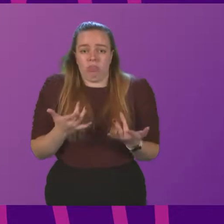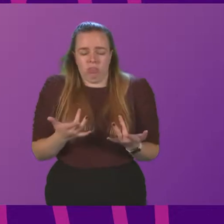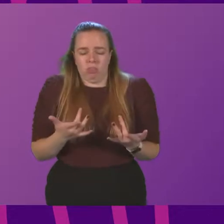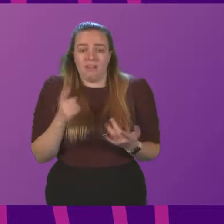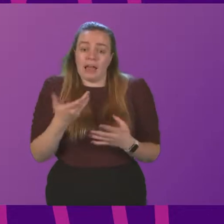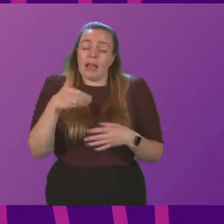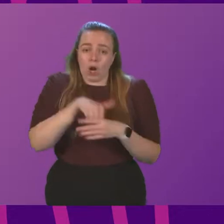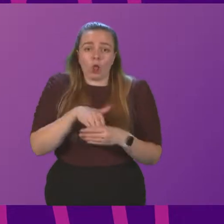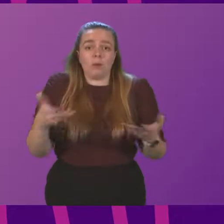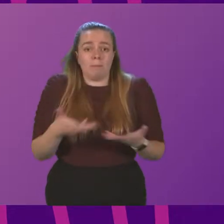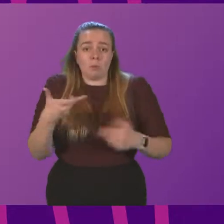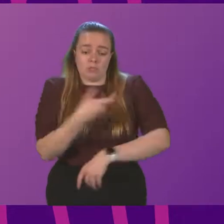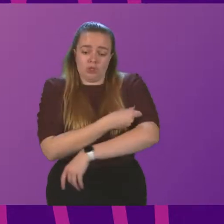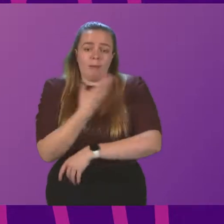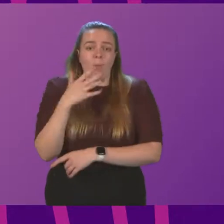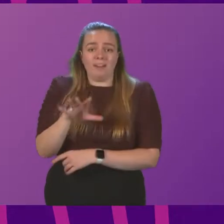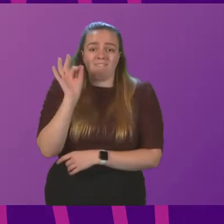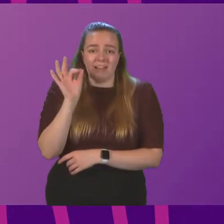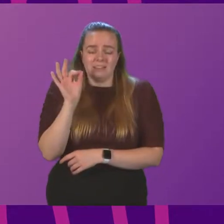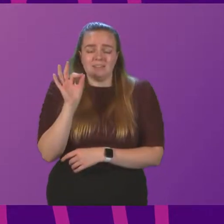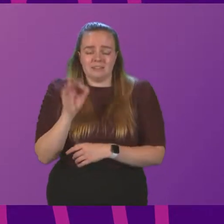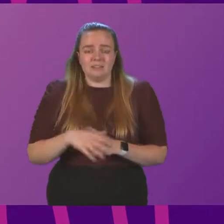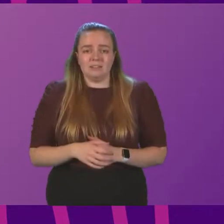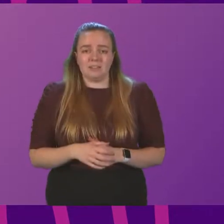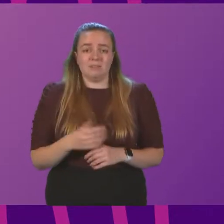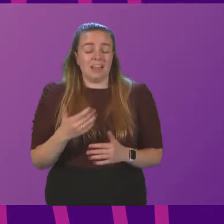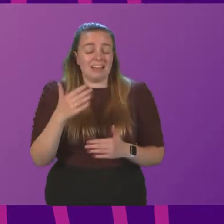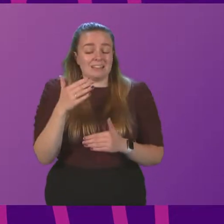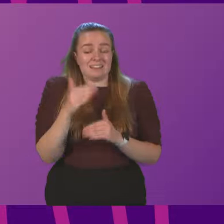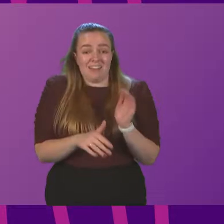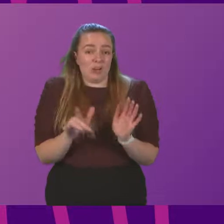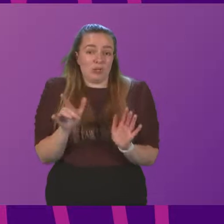a booster jab when you are invited for that. It is never too late to get vaccinated and it